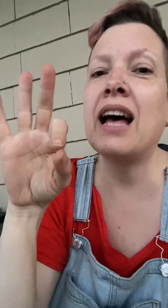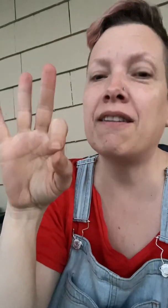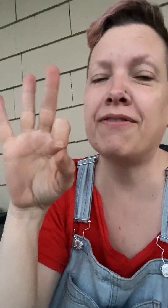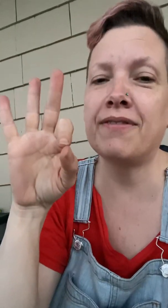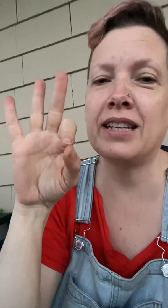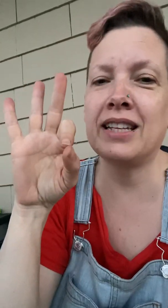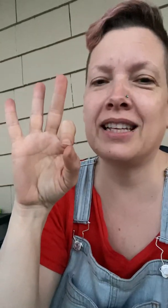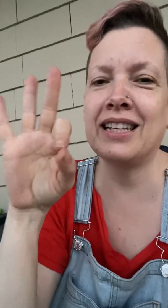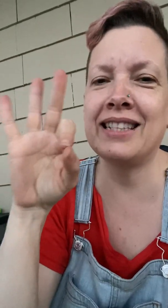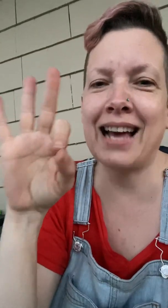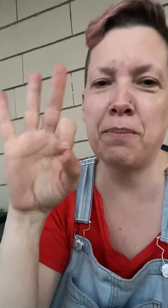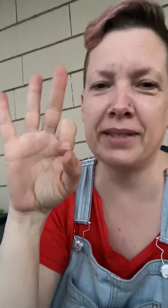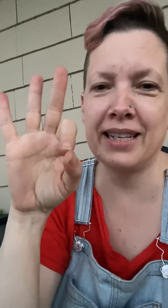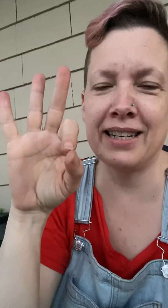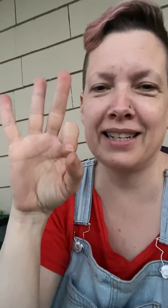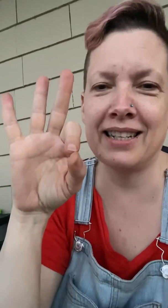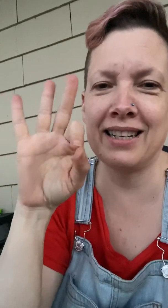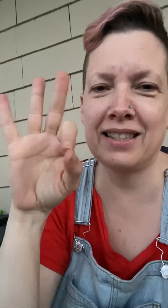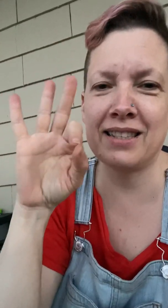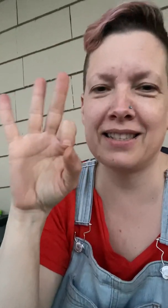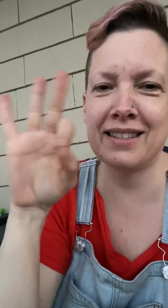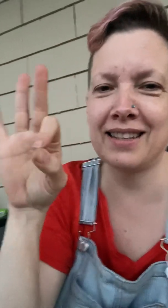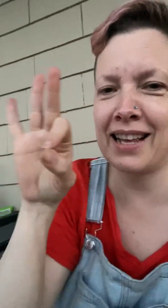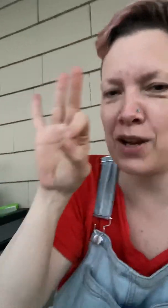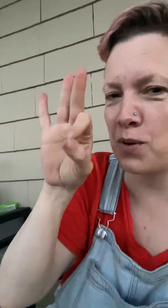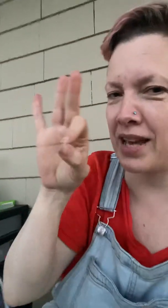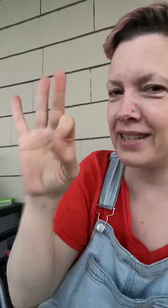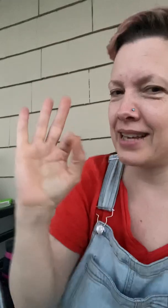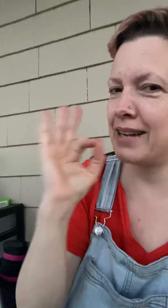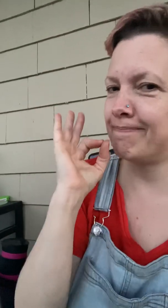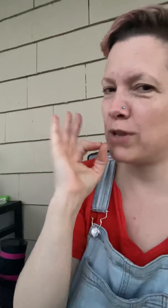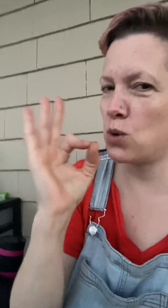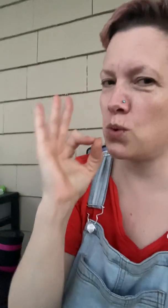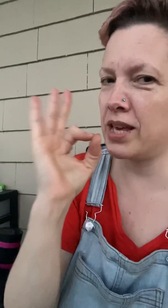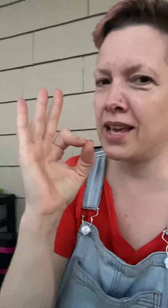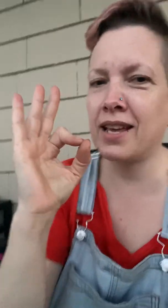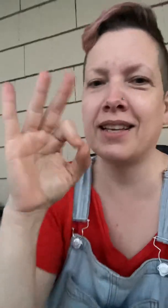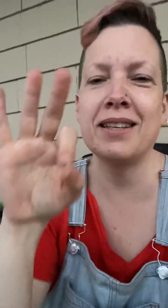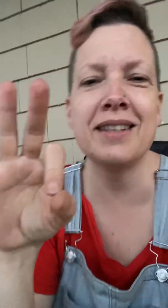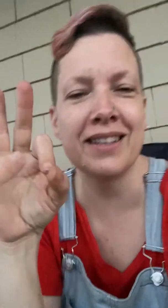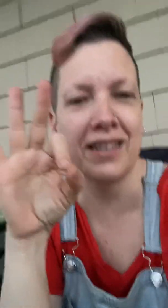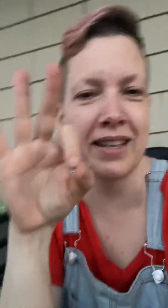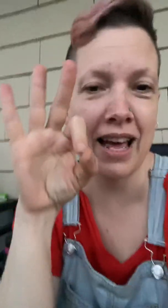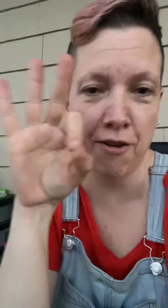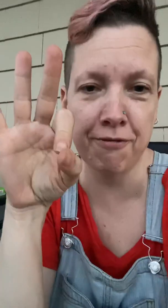F is the opposite. It's like an "ok" sign. "Ok"... F.